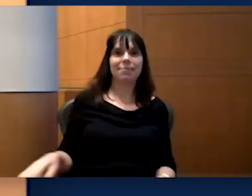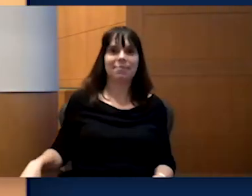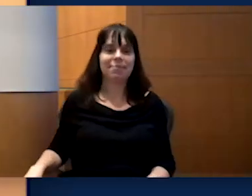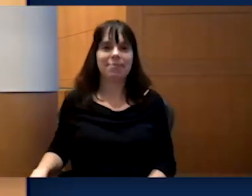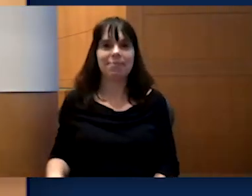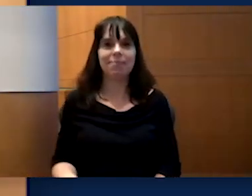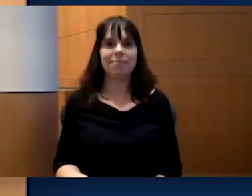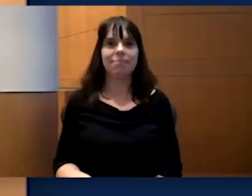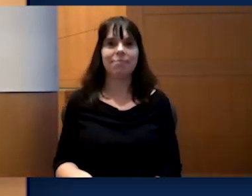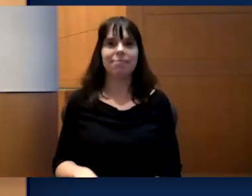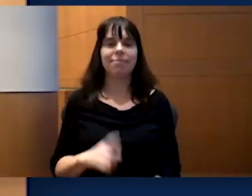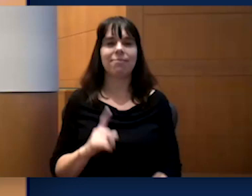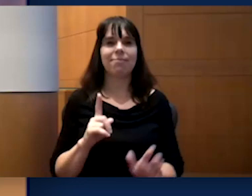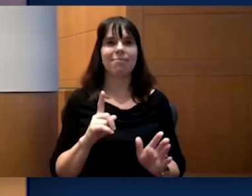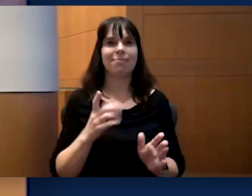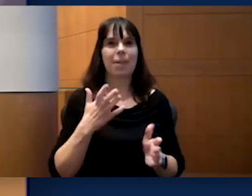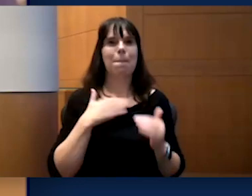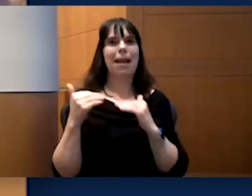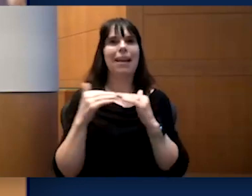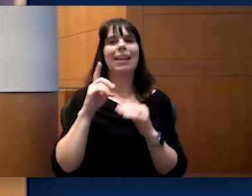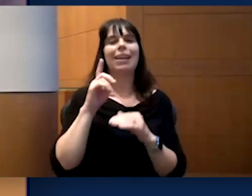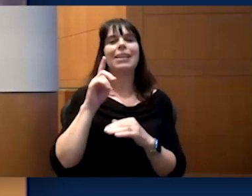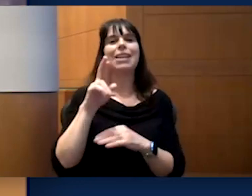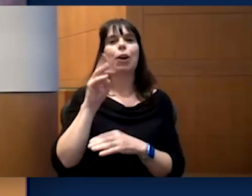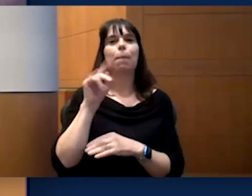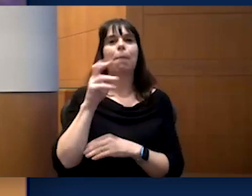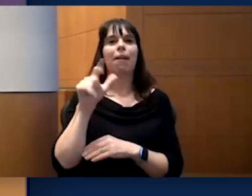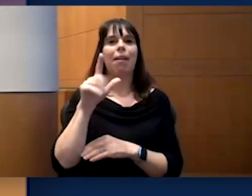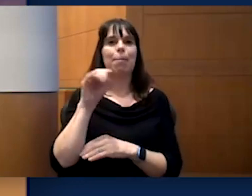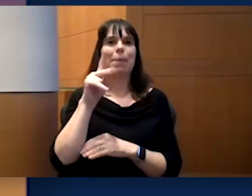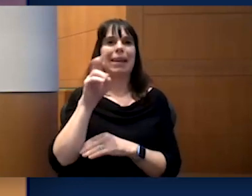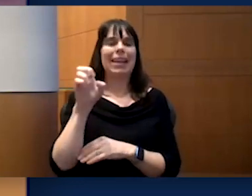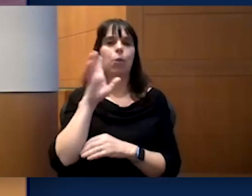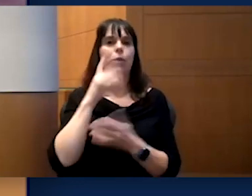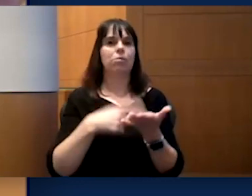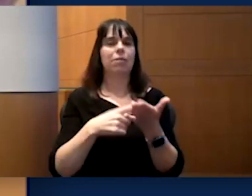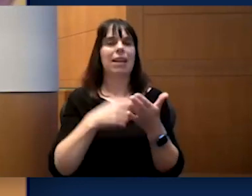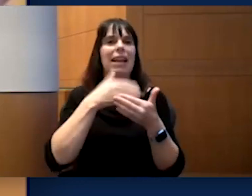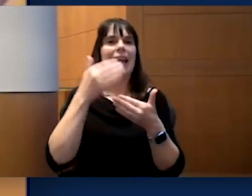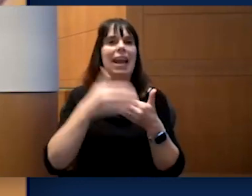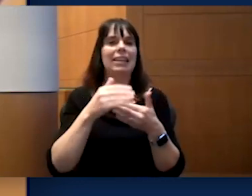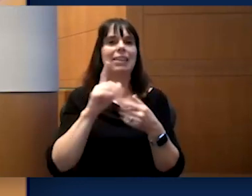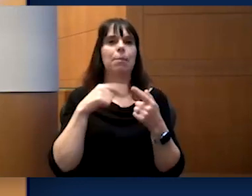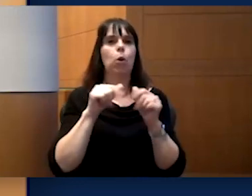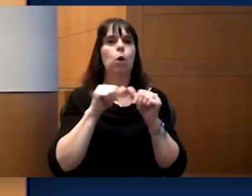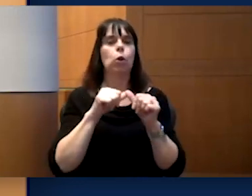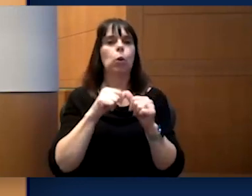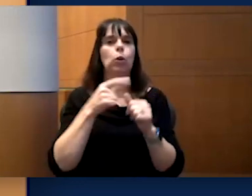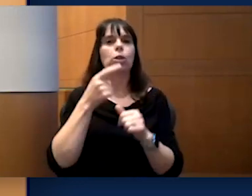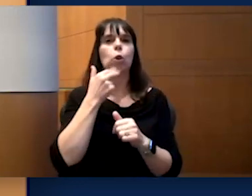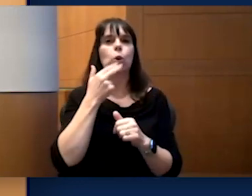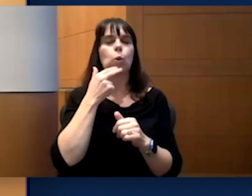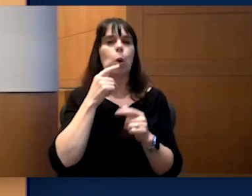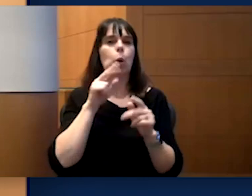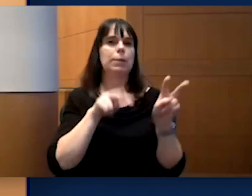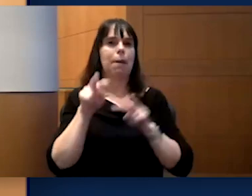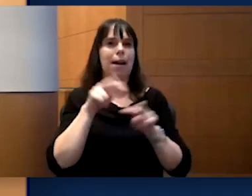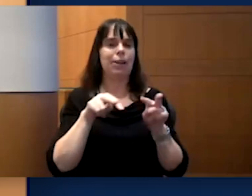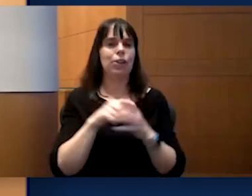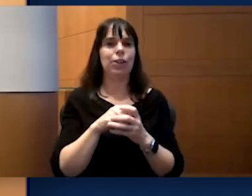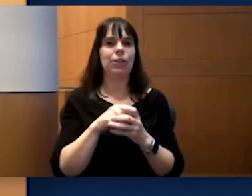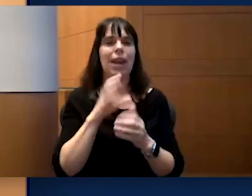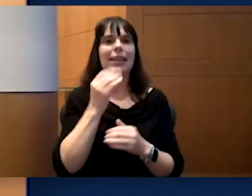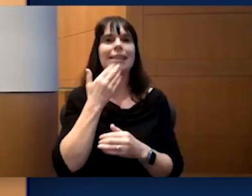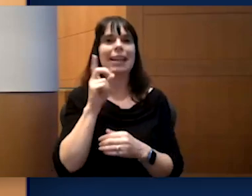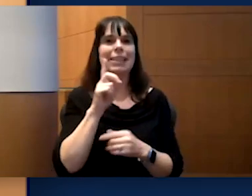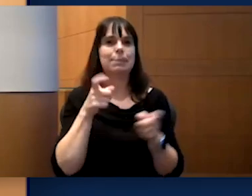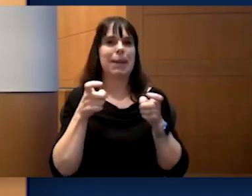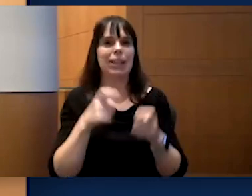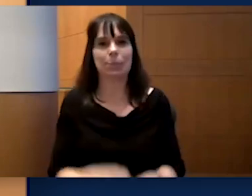My colleague Dr. Michael McKee is going to be talking next about our continuous glucose monitor and diabetes management.